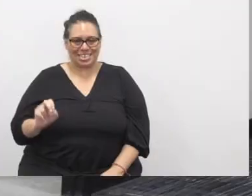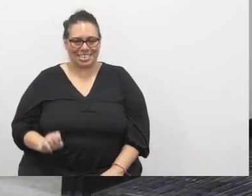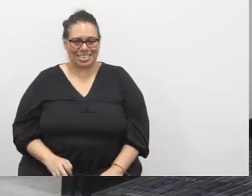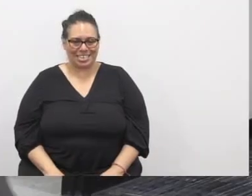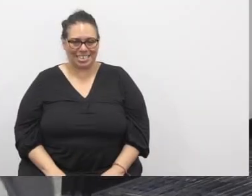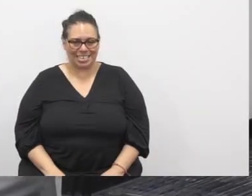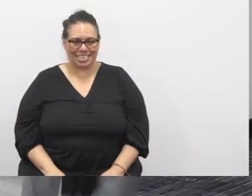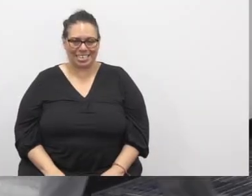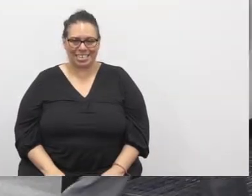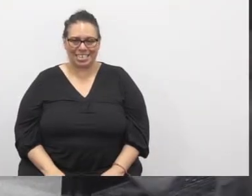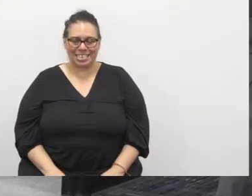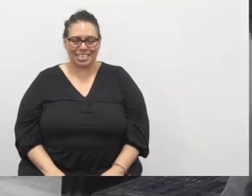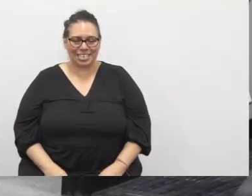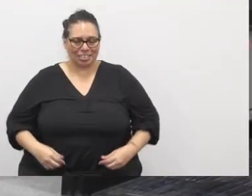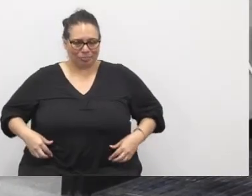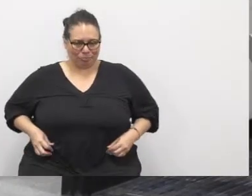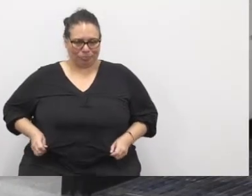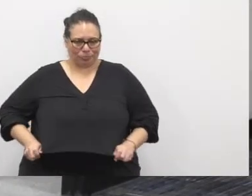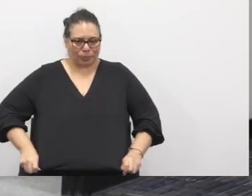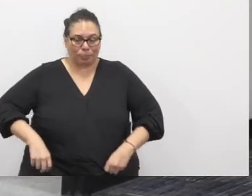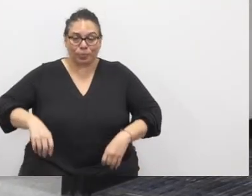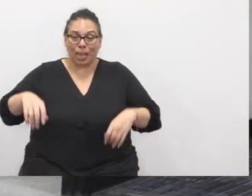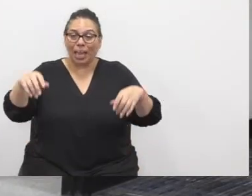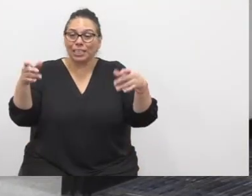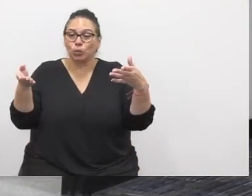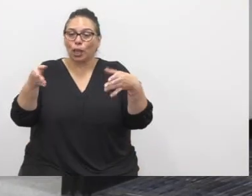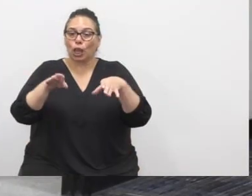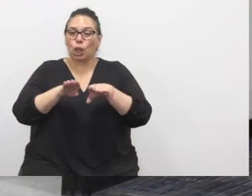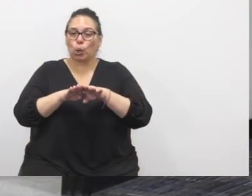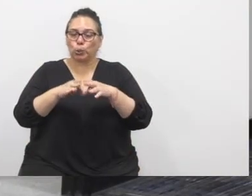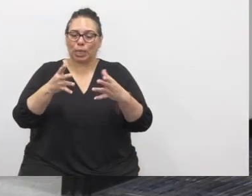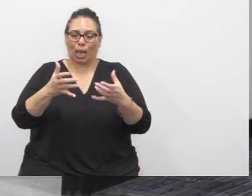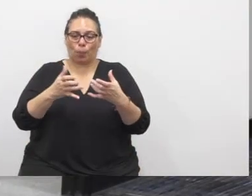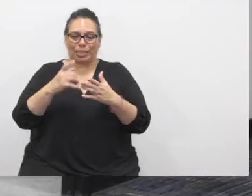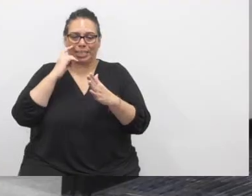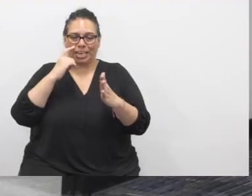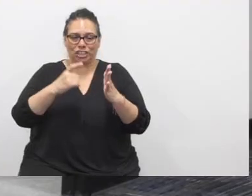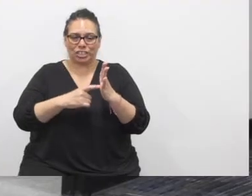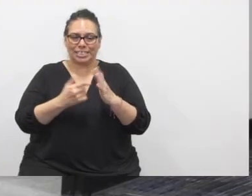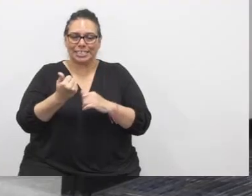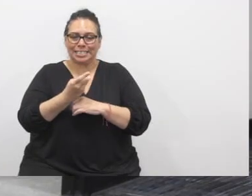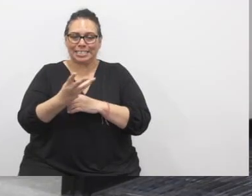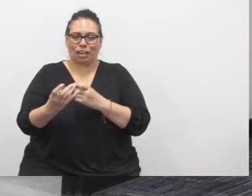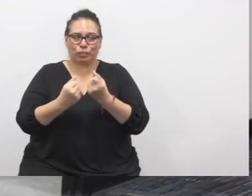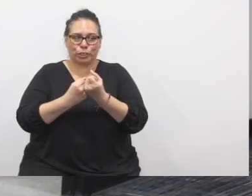Speaking of that, as we close, I would like to acknowledge, we have several supporting adults in the audience,